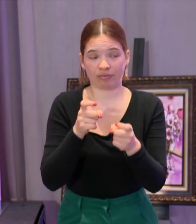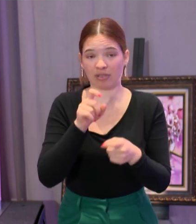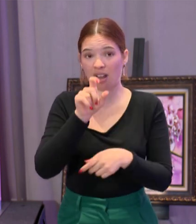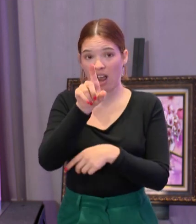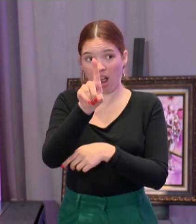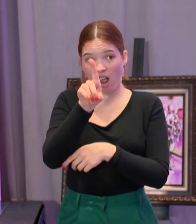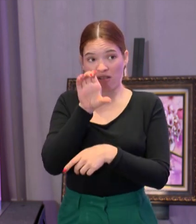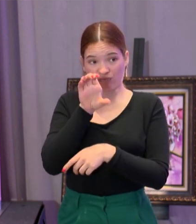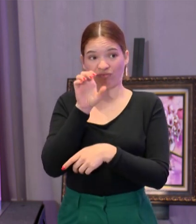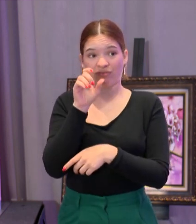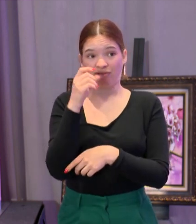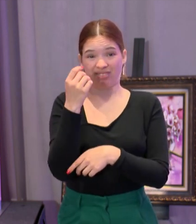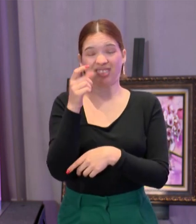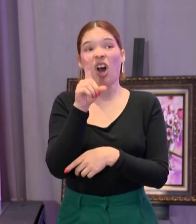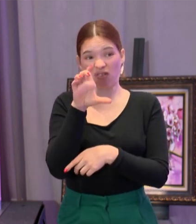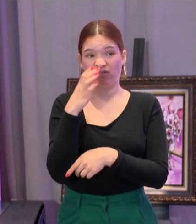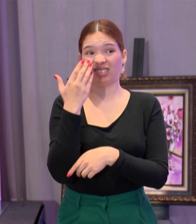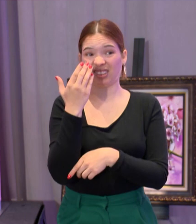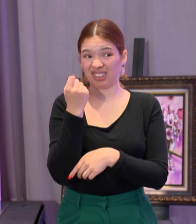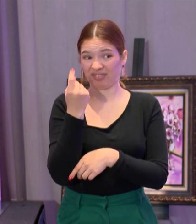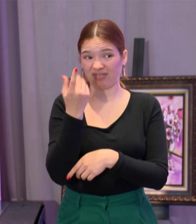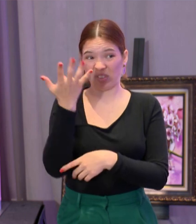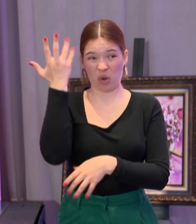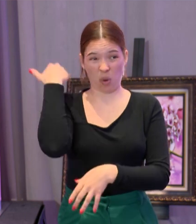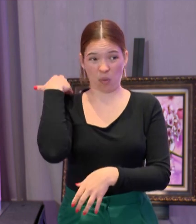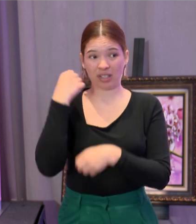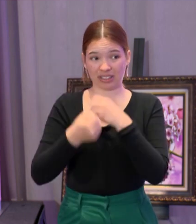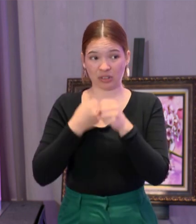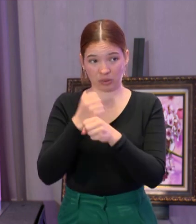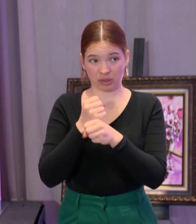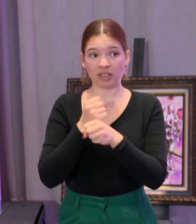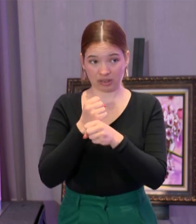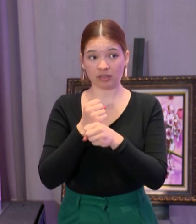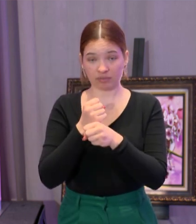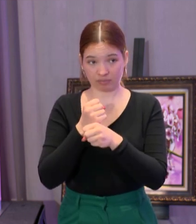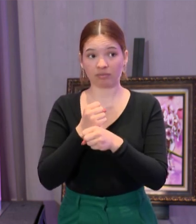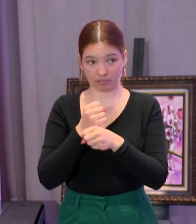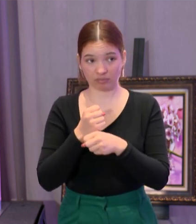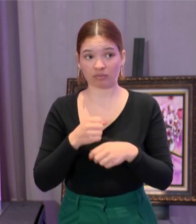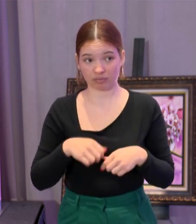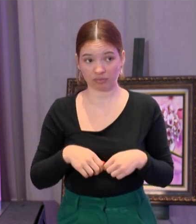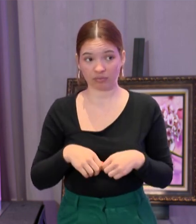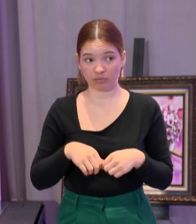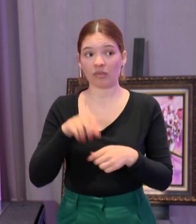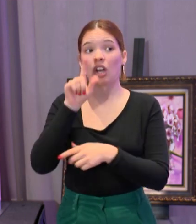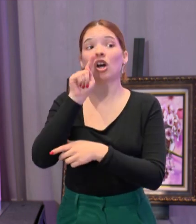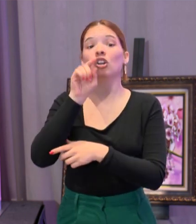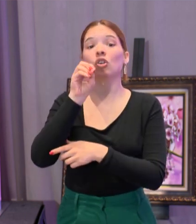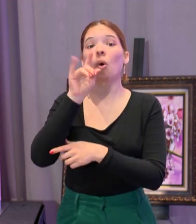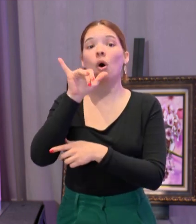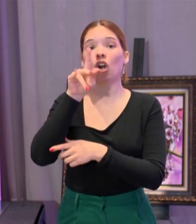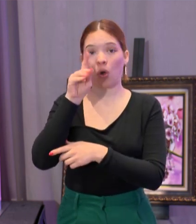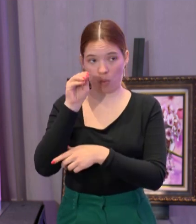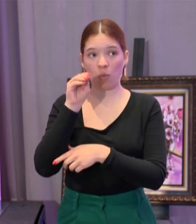MAYOR OF TOKYO FIRST GIFTED WASHINGTON, D.C., WITH 3,000